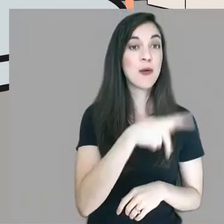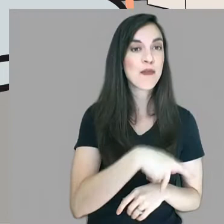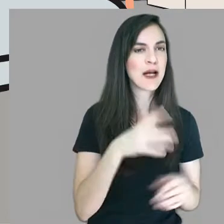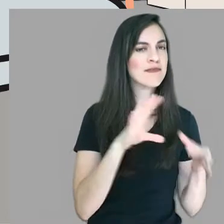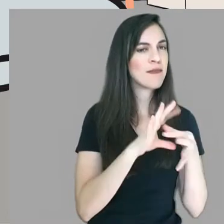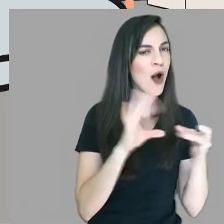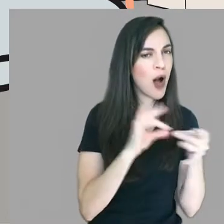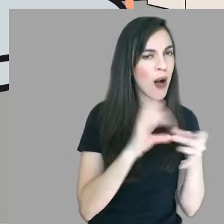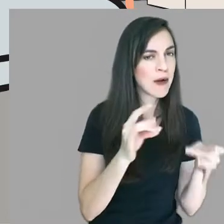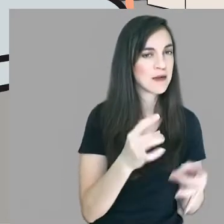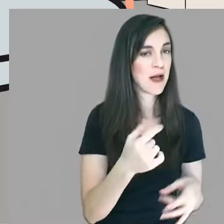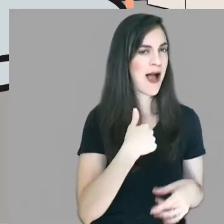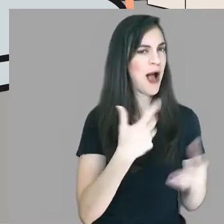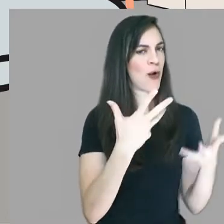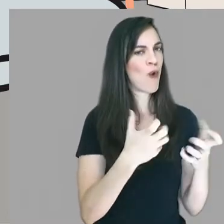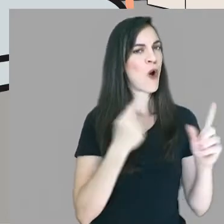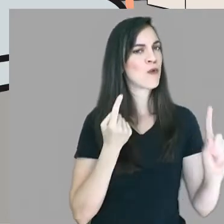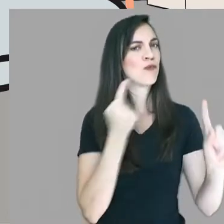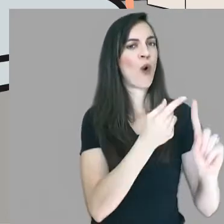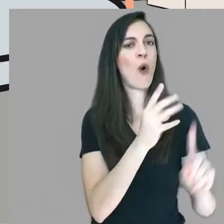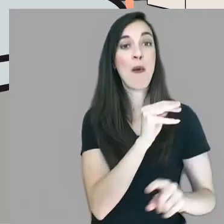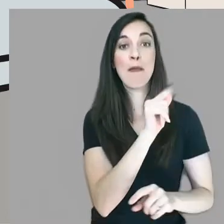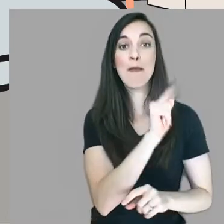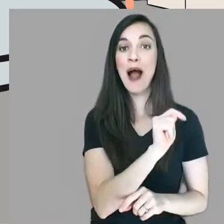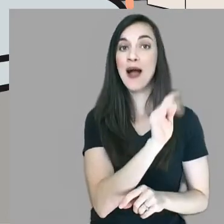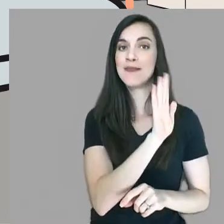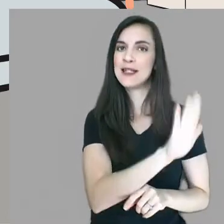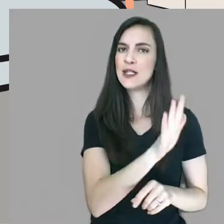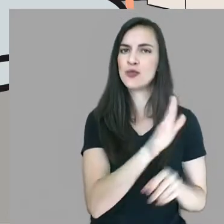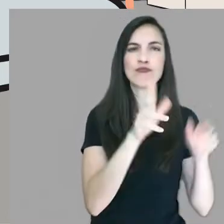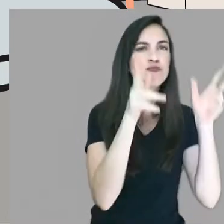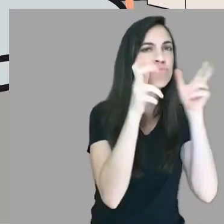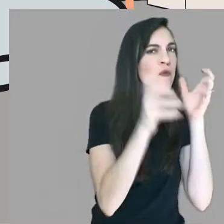The SLP states, “I want to work on Matt’s receptive communication skills.”